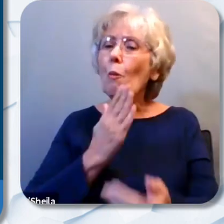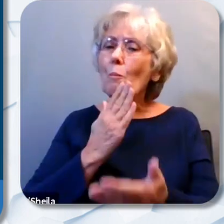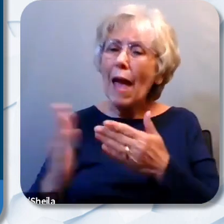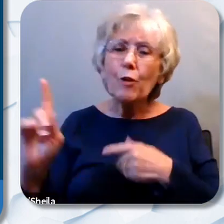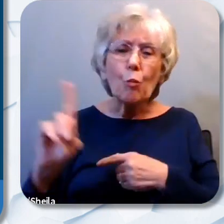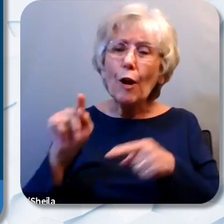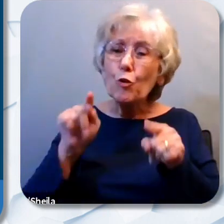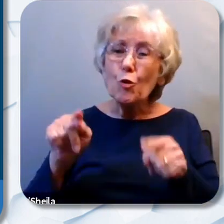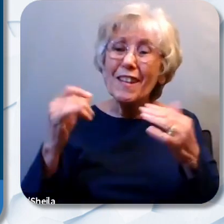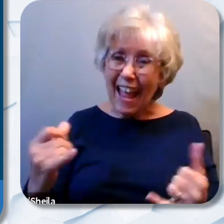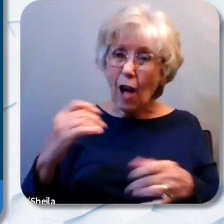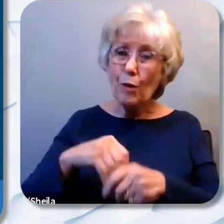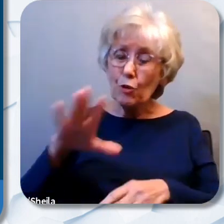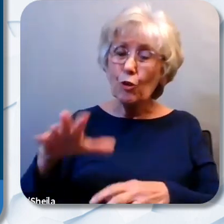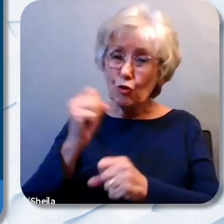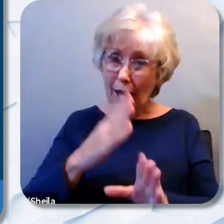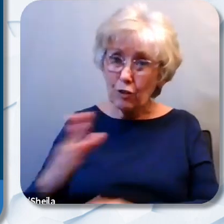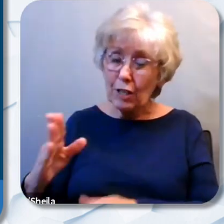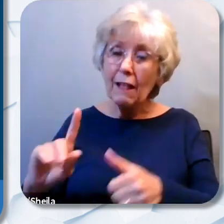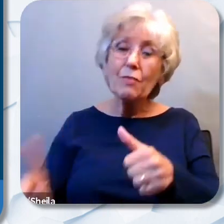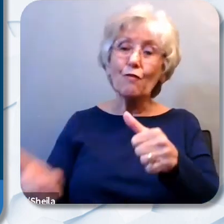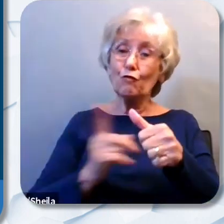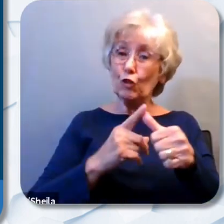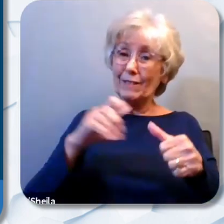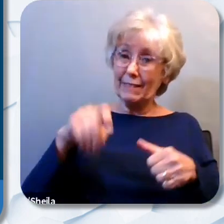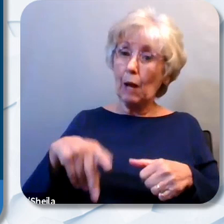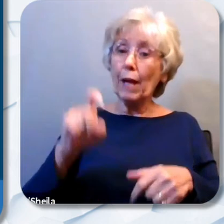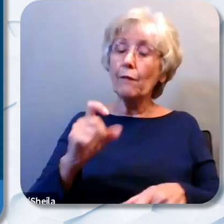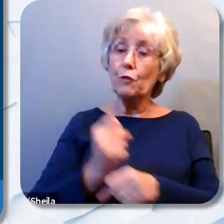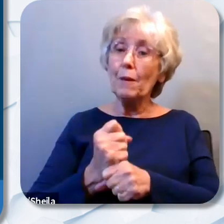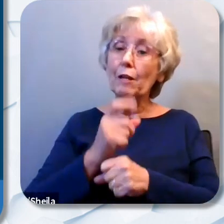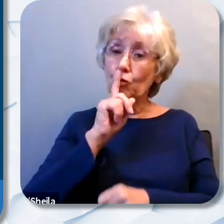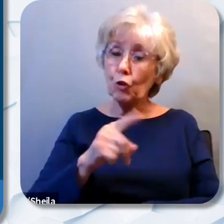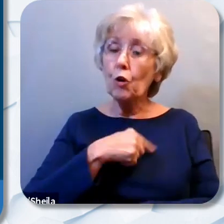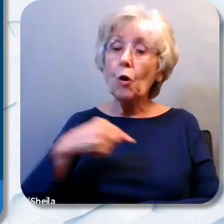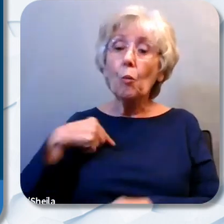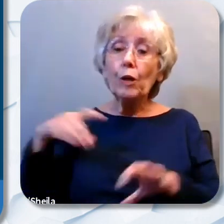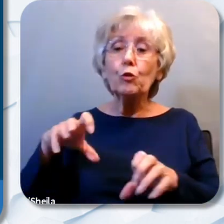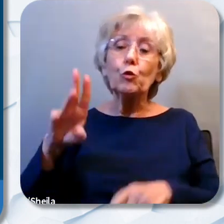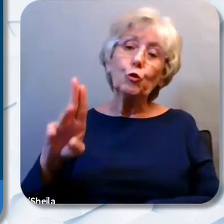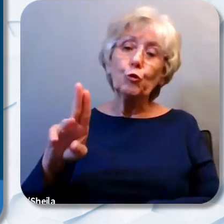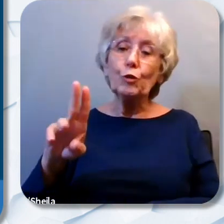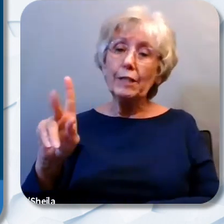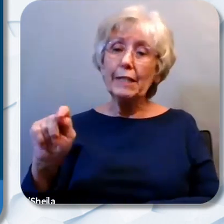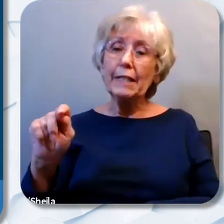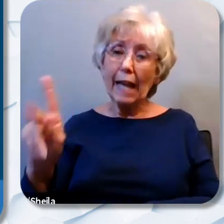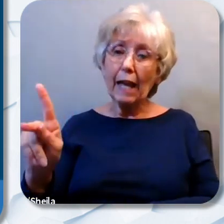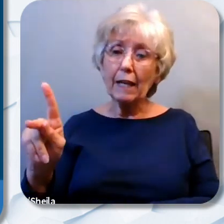your strategy step one is, we have to make sure that we do universal tk our weekly preschool.